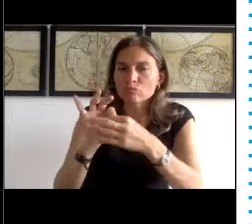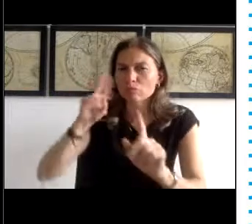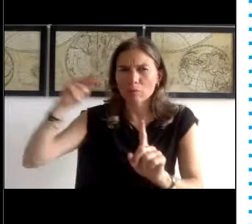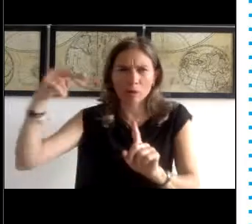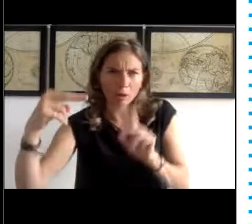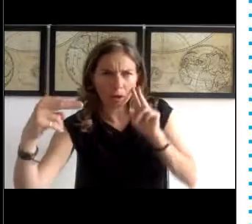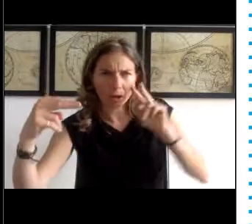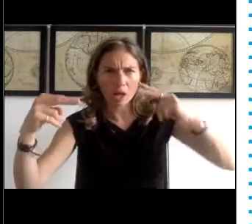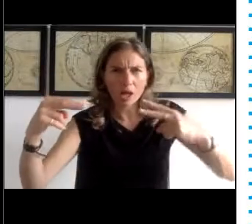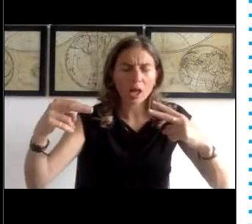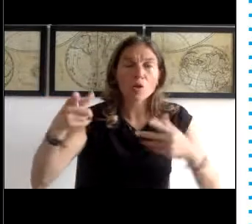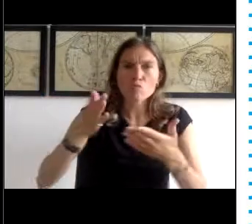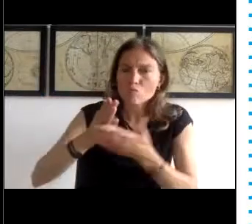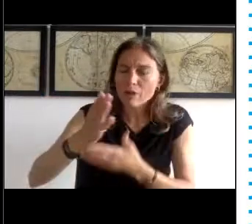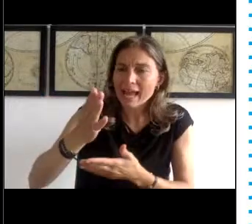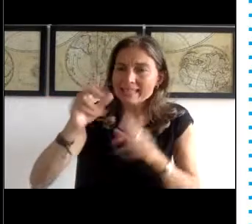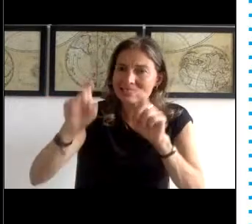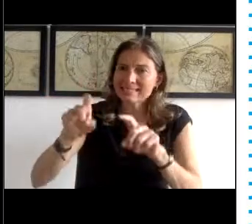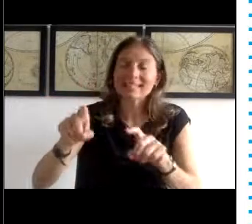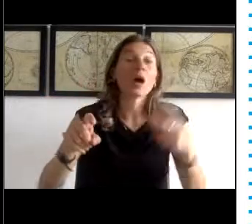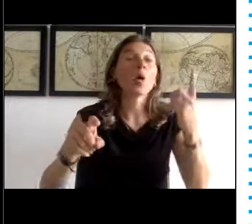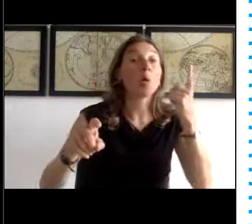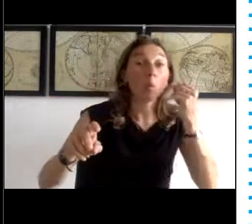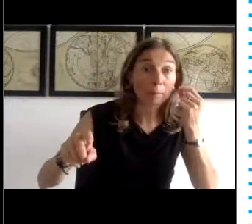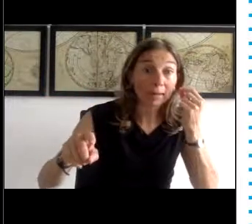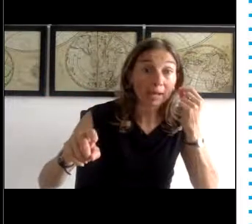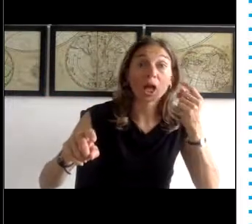consisting in my case in morning and evening aid.